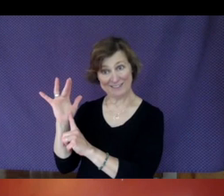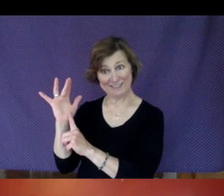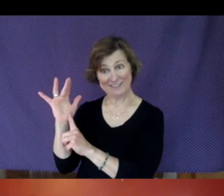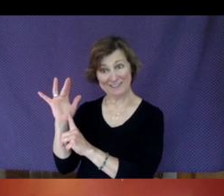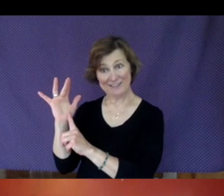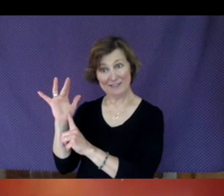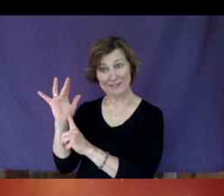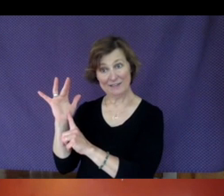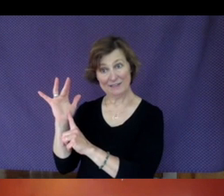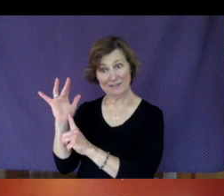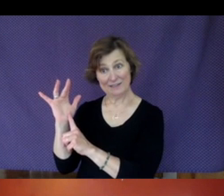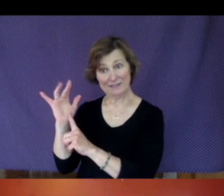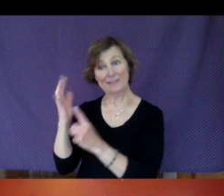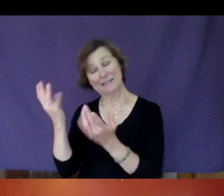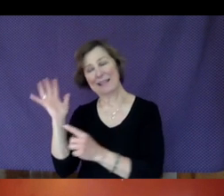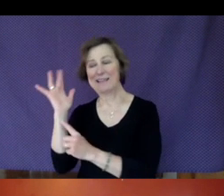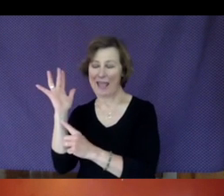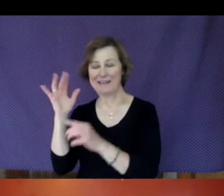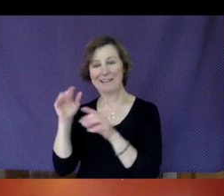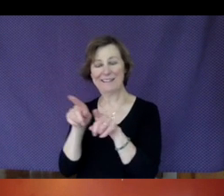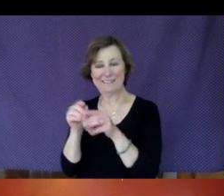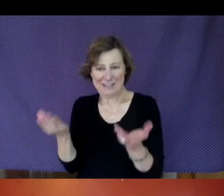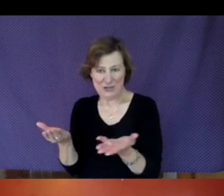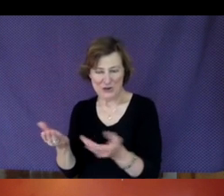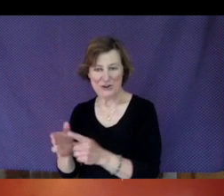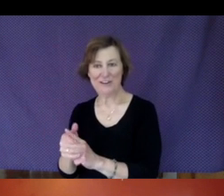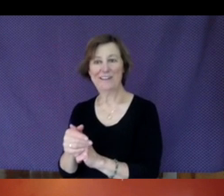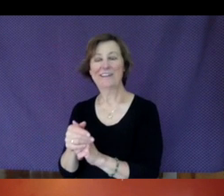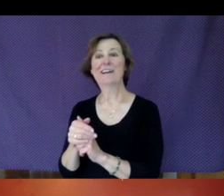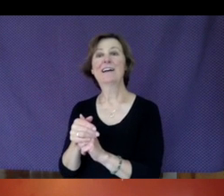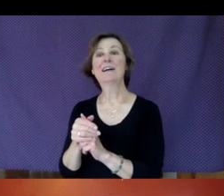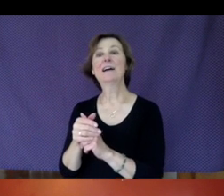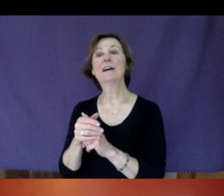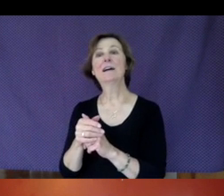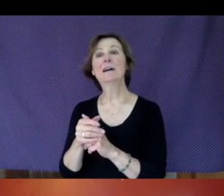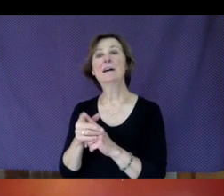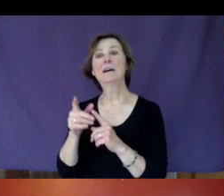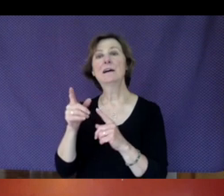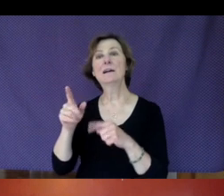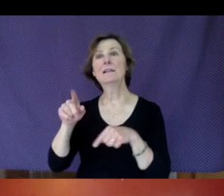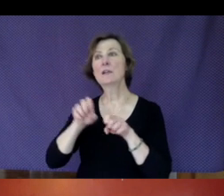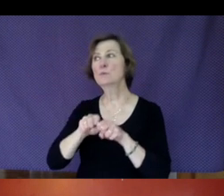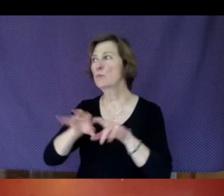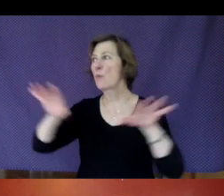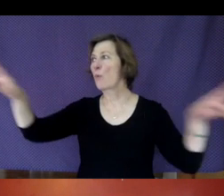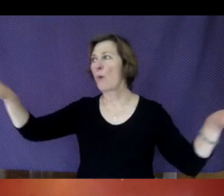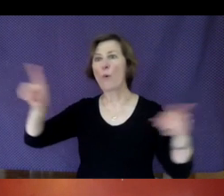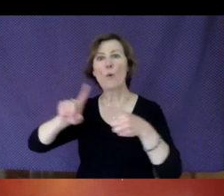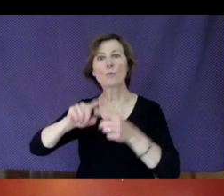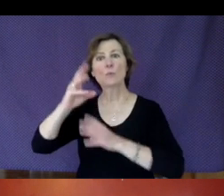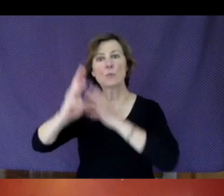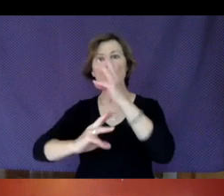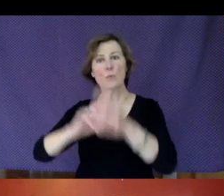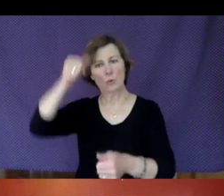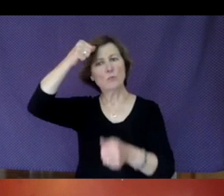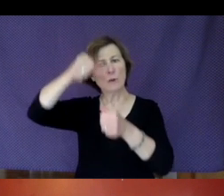In this case the candles let us go into the world remembering these words from a Jewish prayer